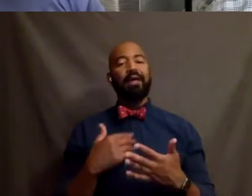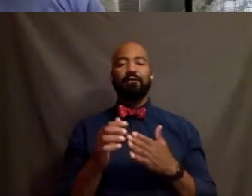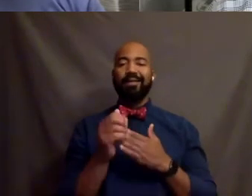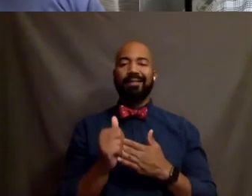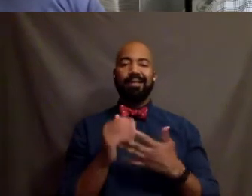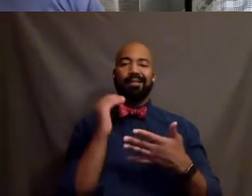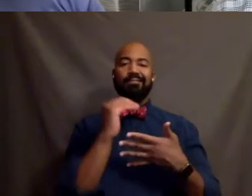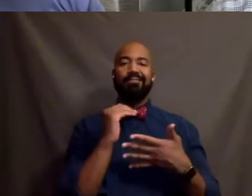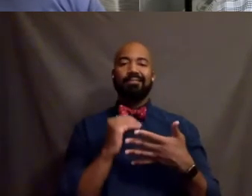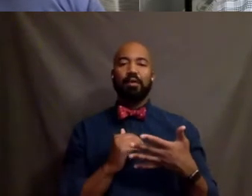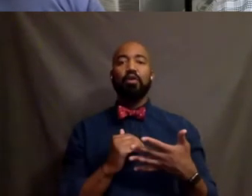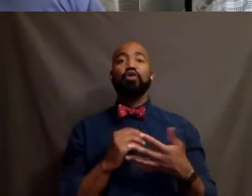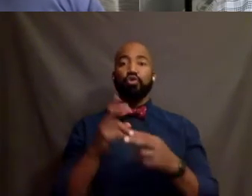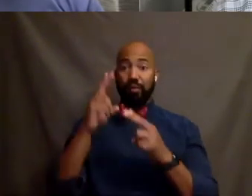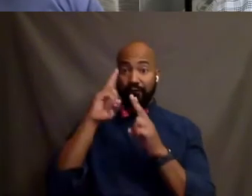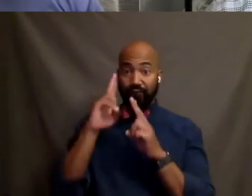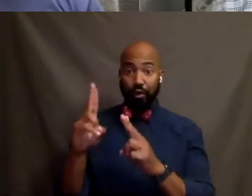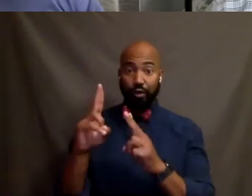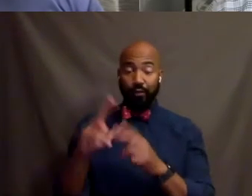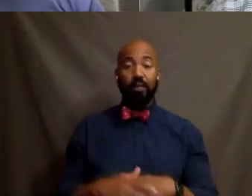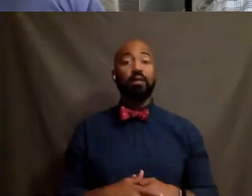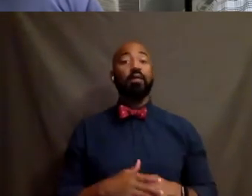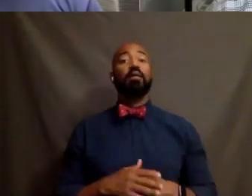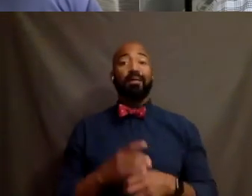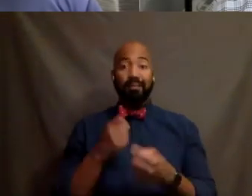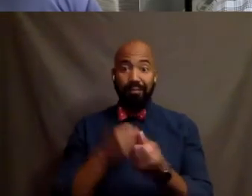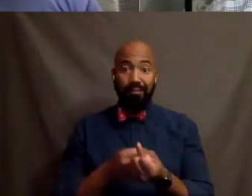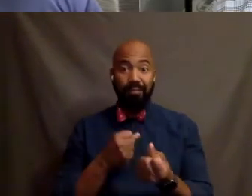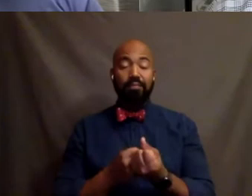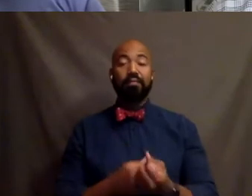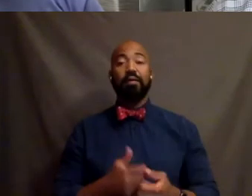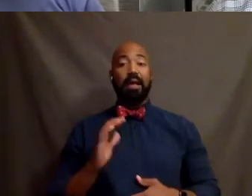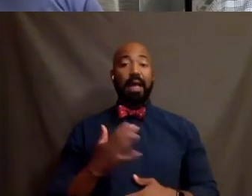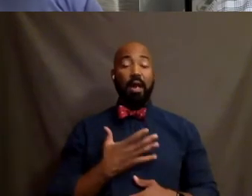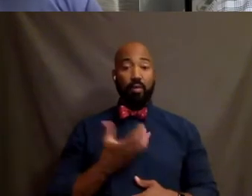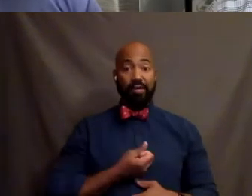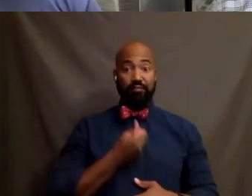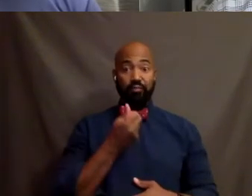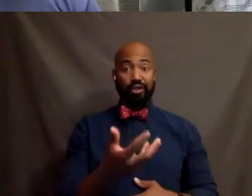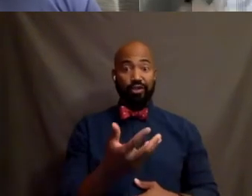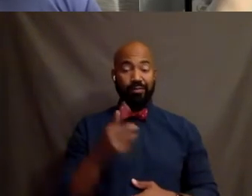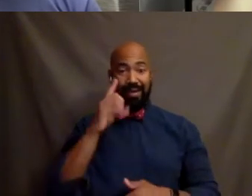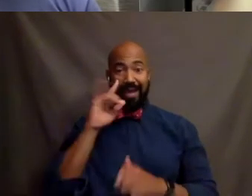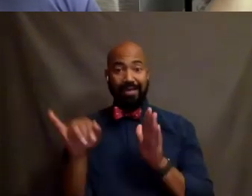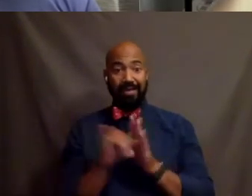and align our gender and our expression. So I would say, have those conversations for sure.